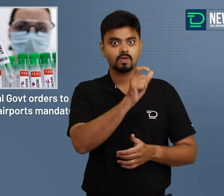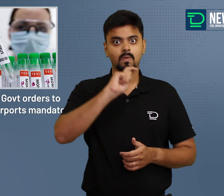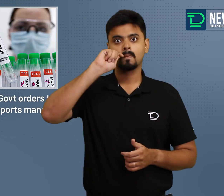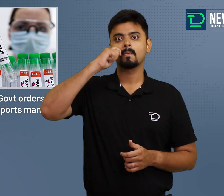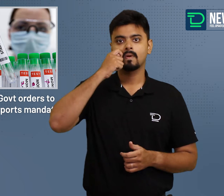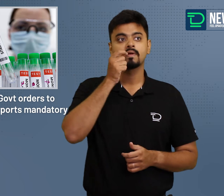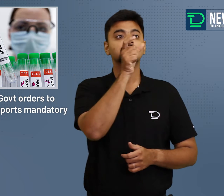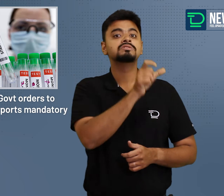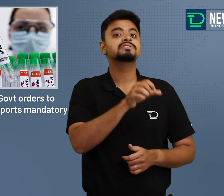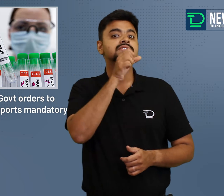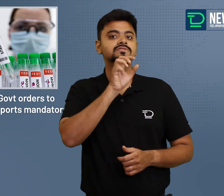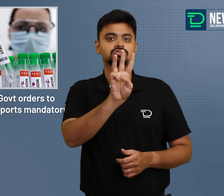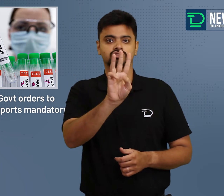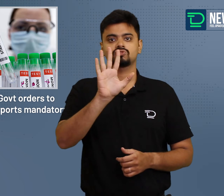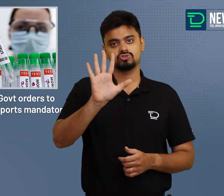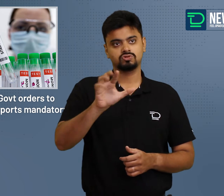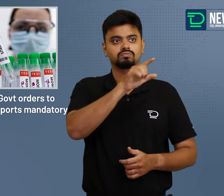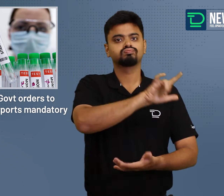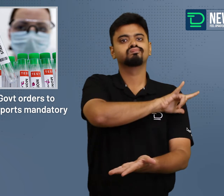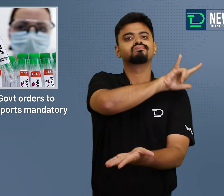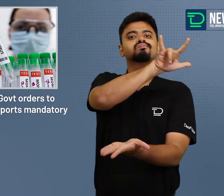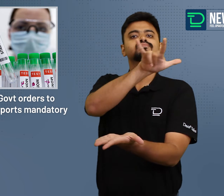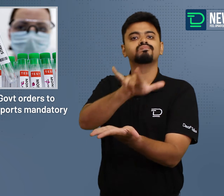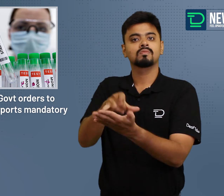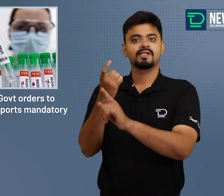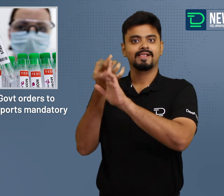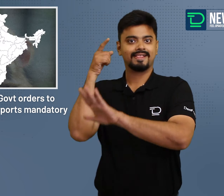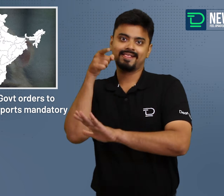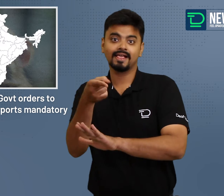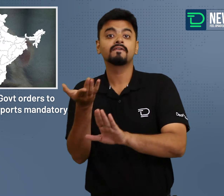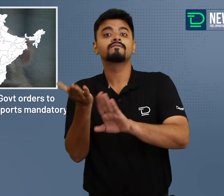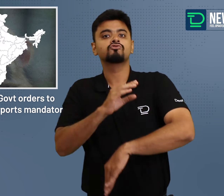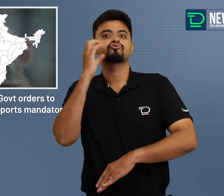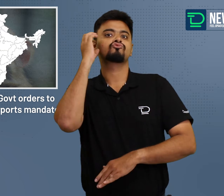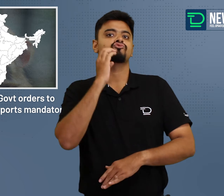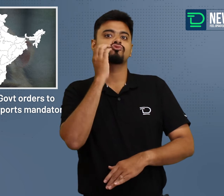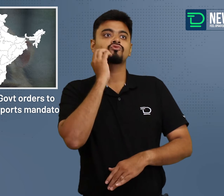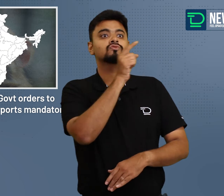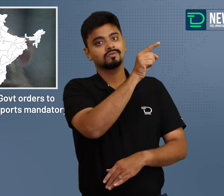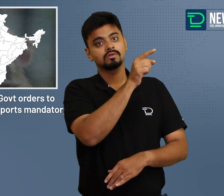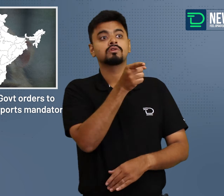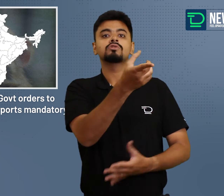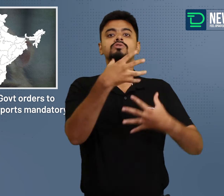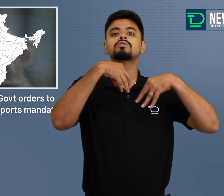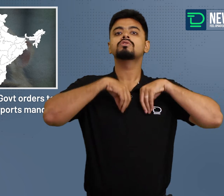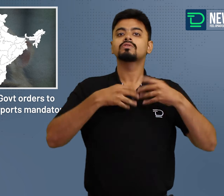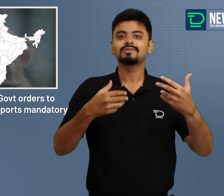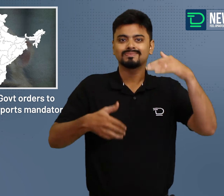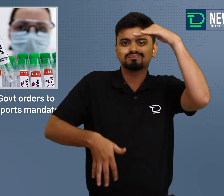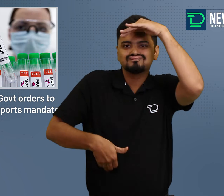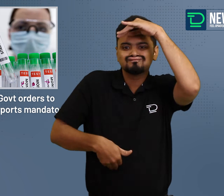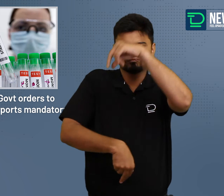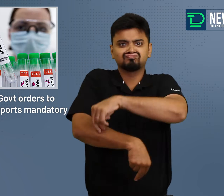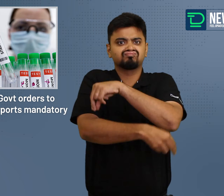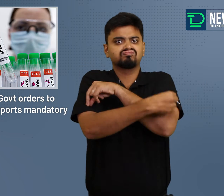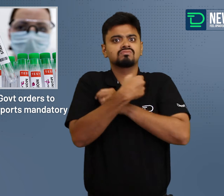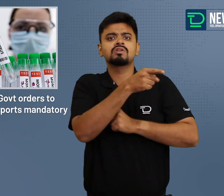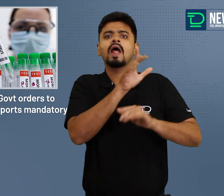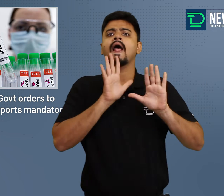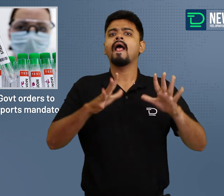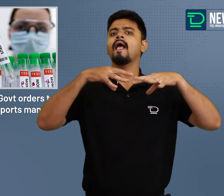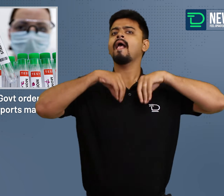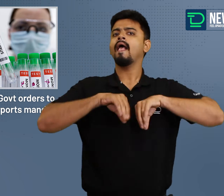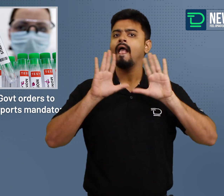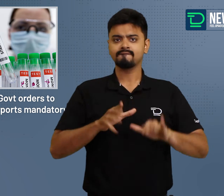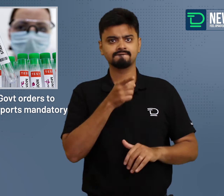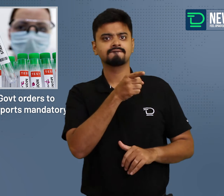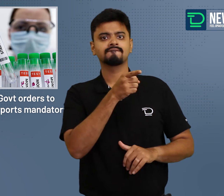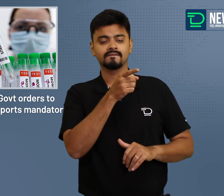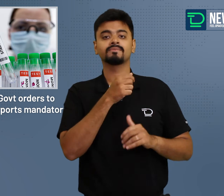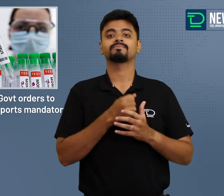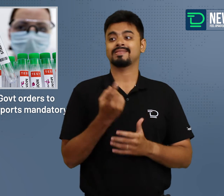While a 35-year-old man who came to Kerala from the United Arab Emirates has been diagnosed with monkeypox.